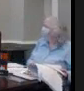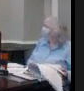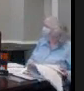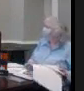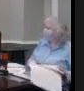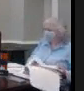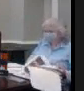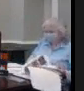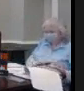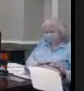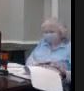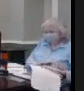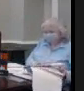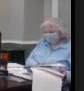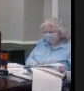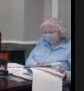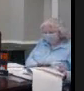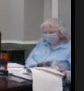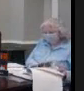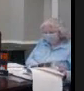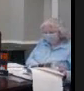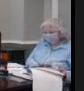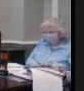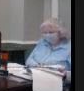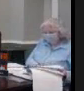A couple of days ago, and they checked that.